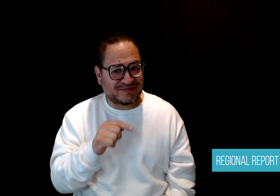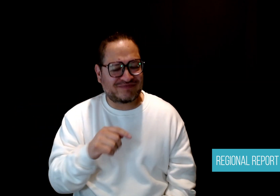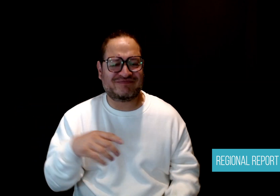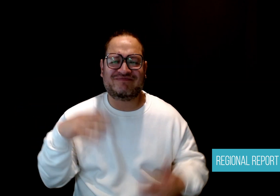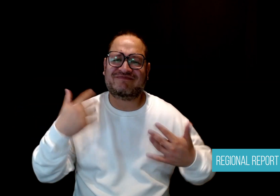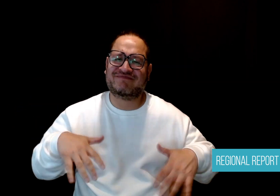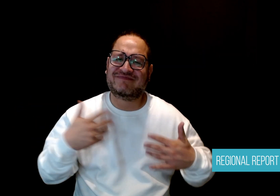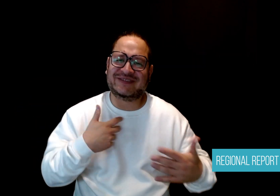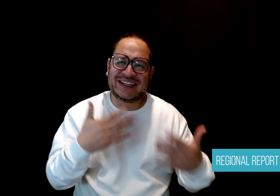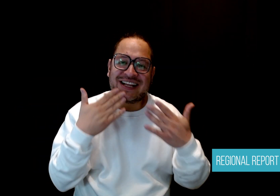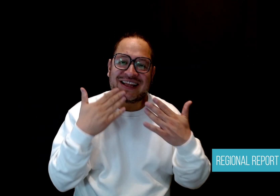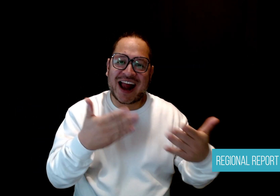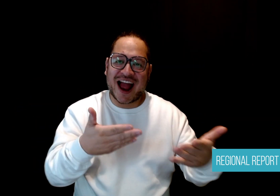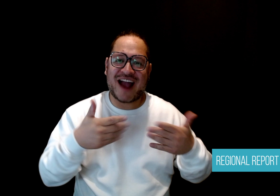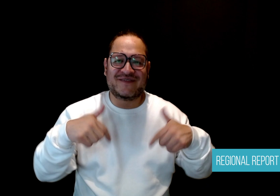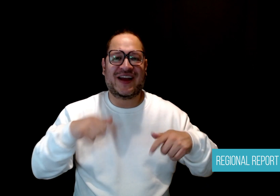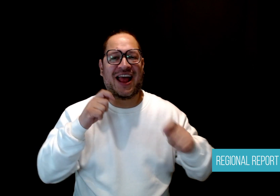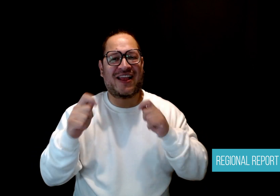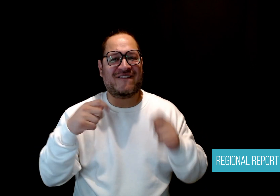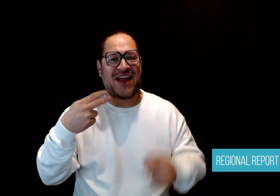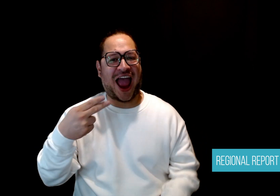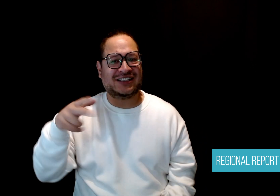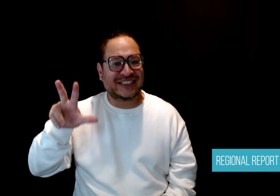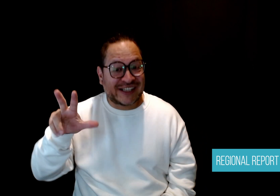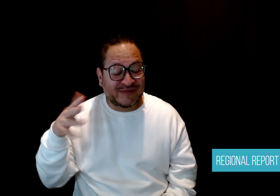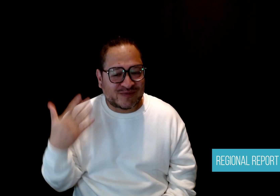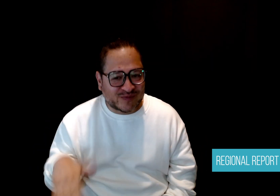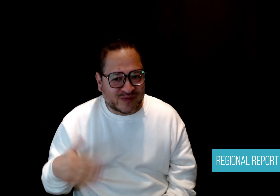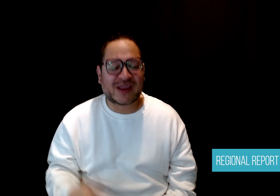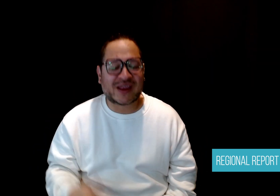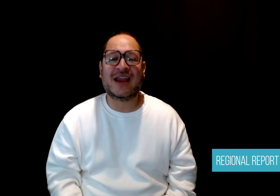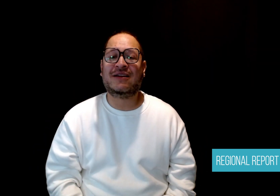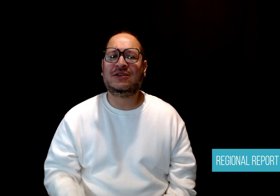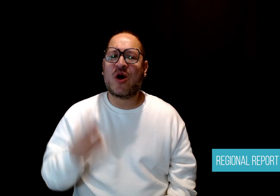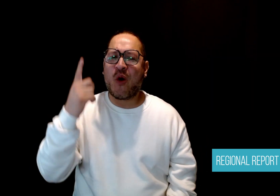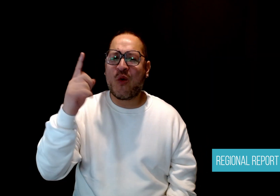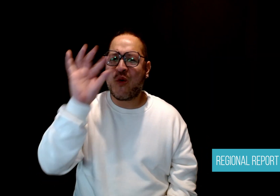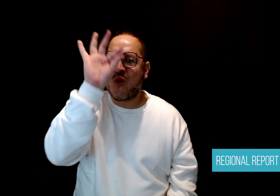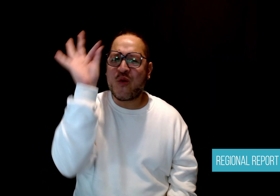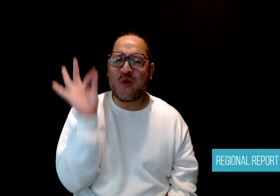I am grateful to welcome him to H3 World TV.